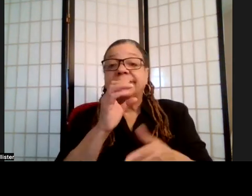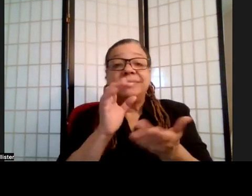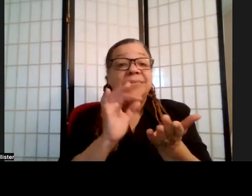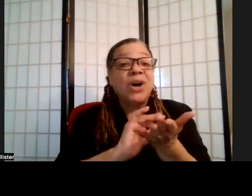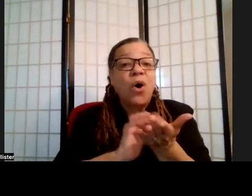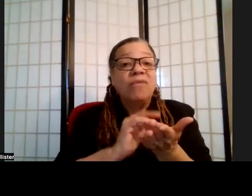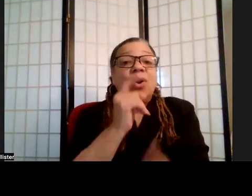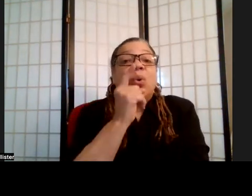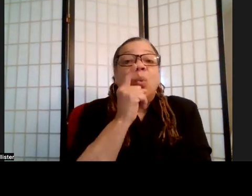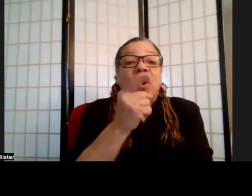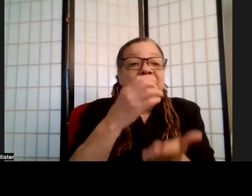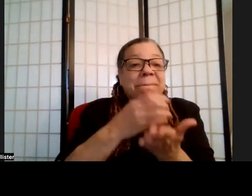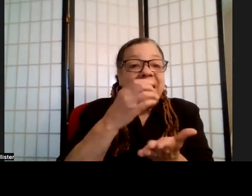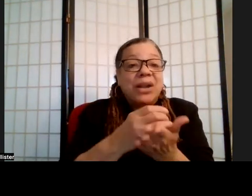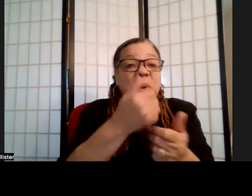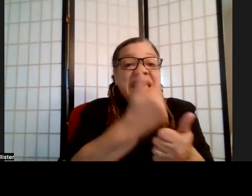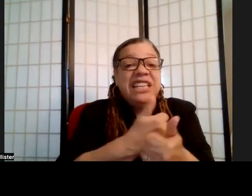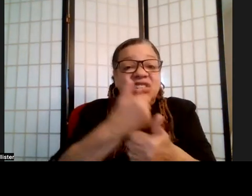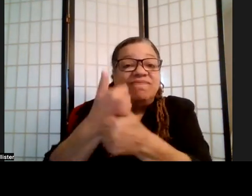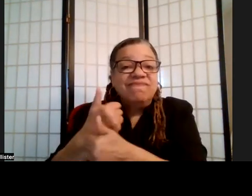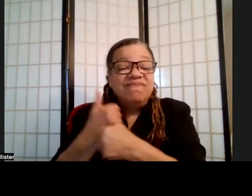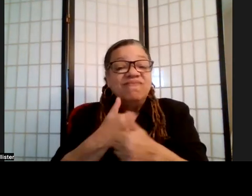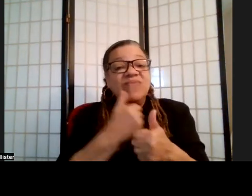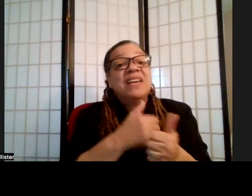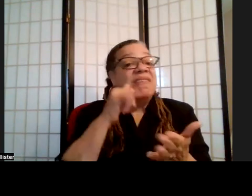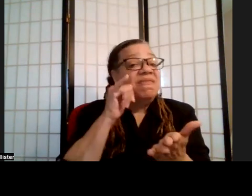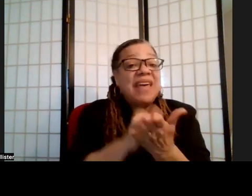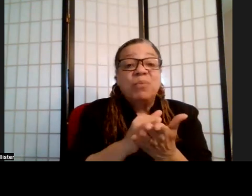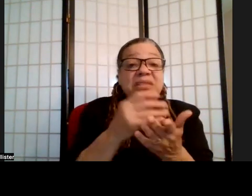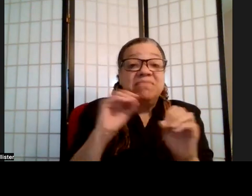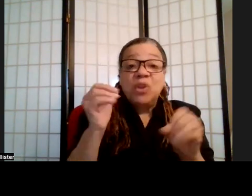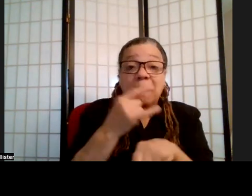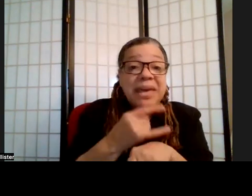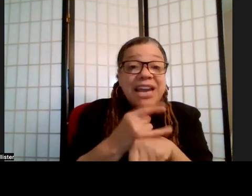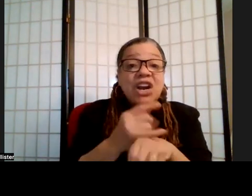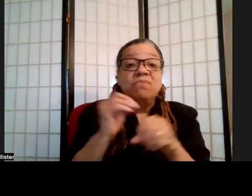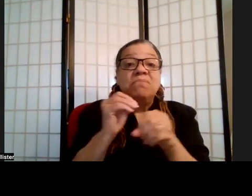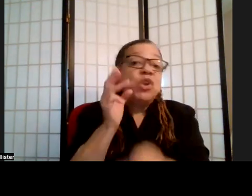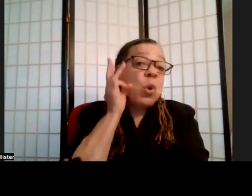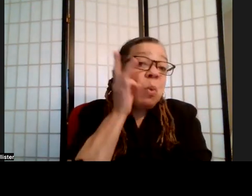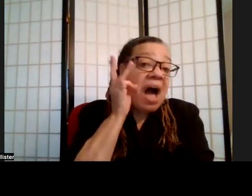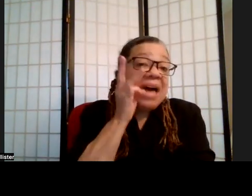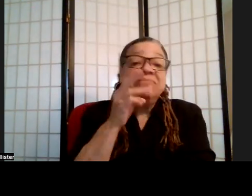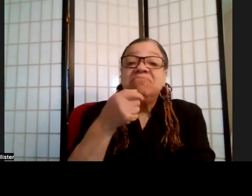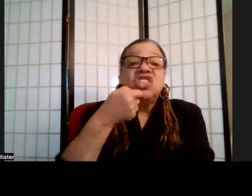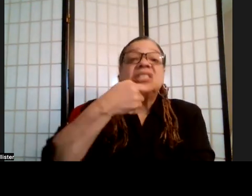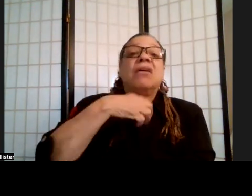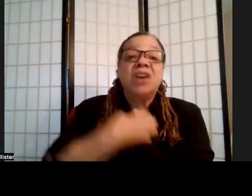one bottle of cough syrup each. This was their weekly treat. A simple mean of great-- a simple meal of greasy street food, a bottle